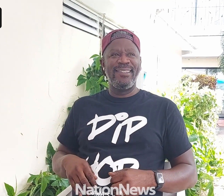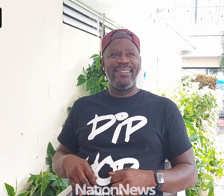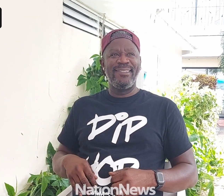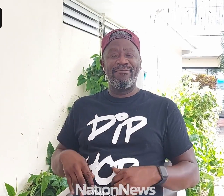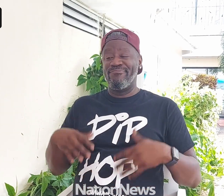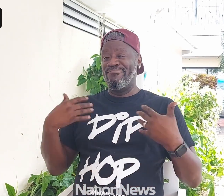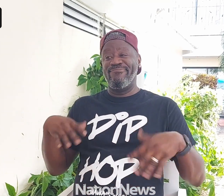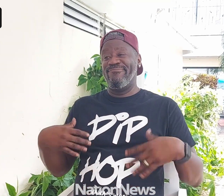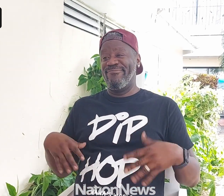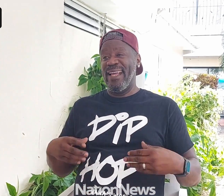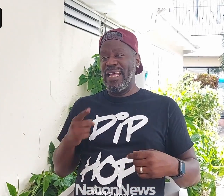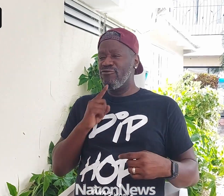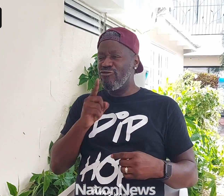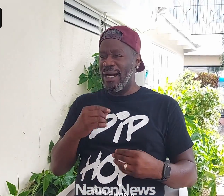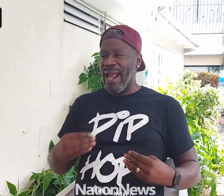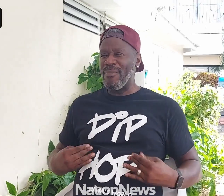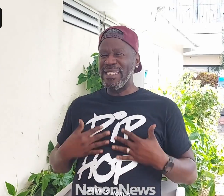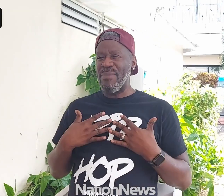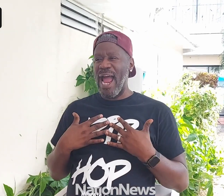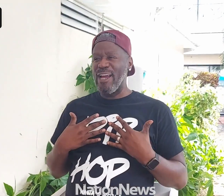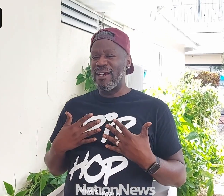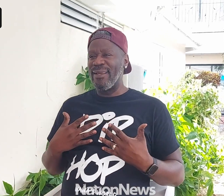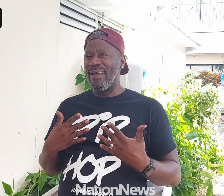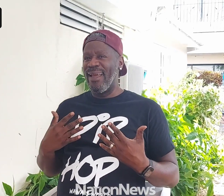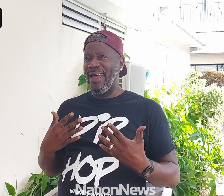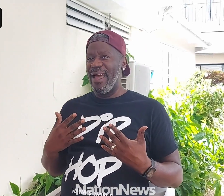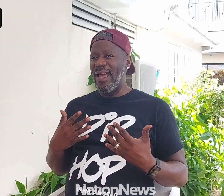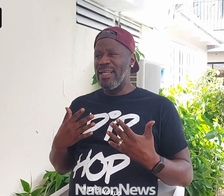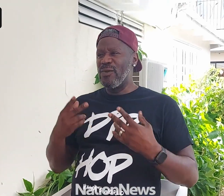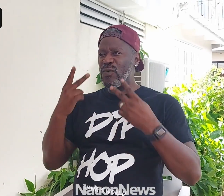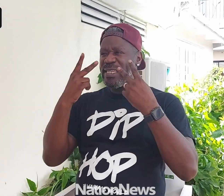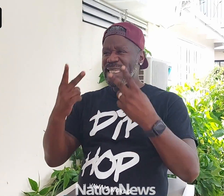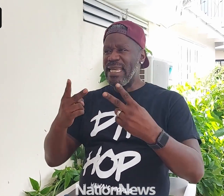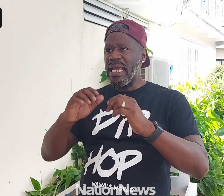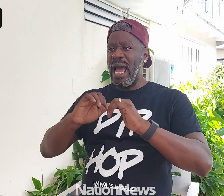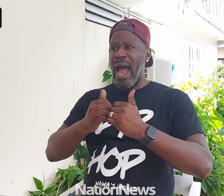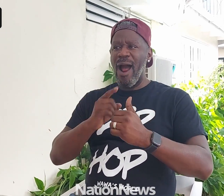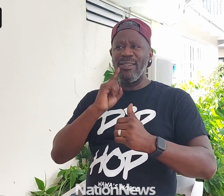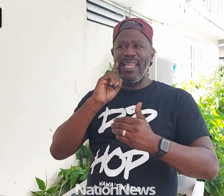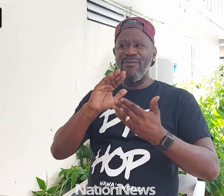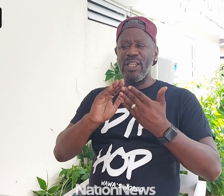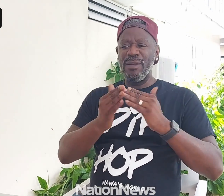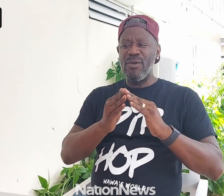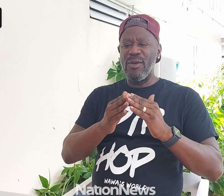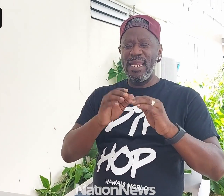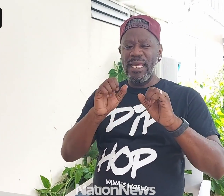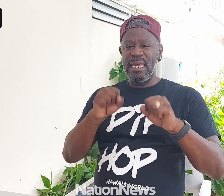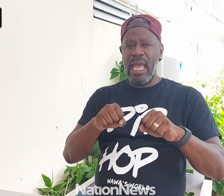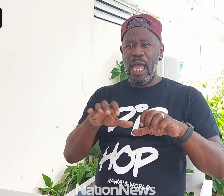things that are happening right now um I'm really inspired to see how the deaf